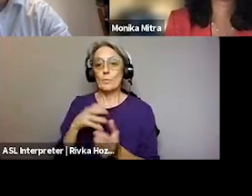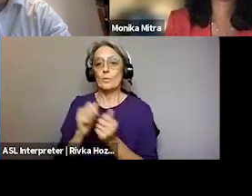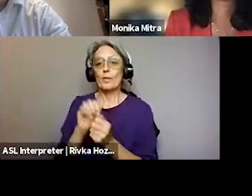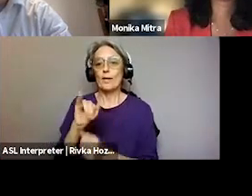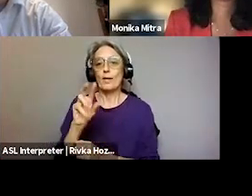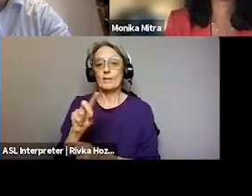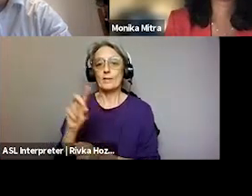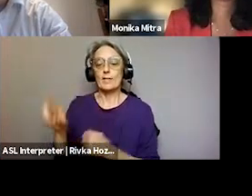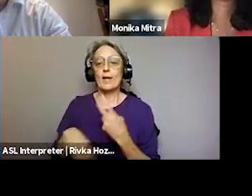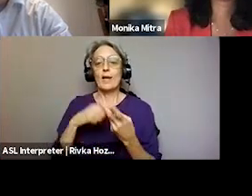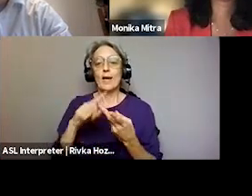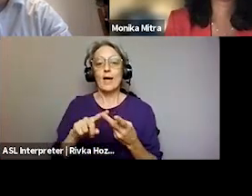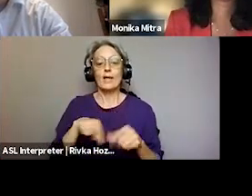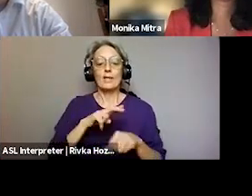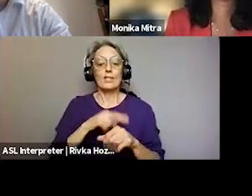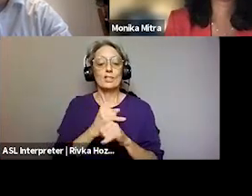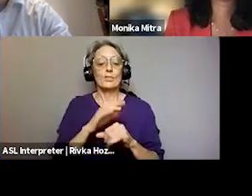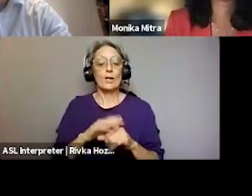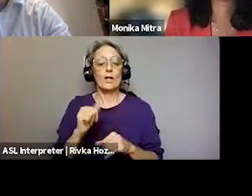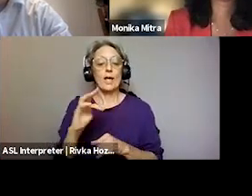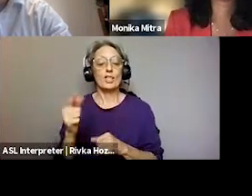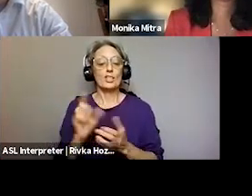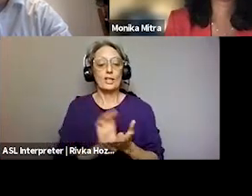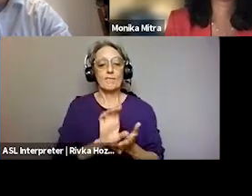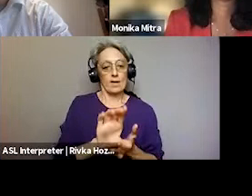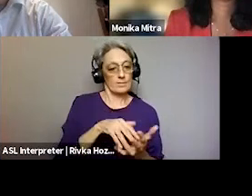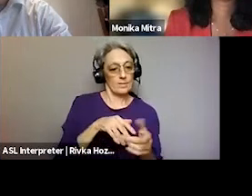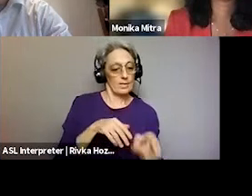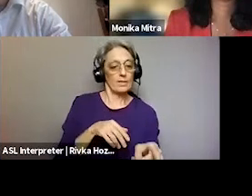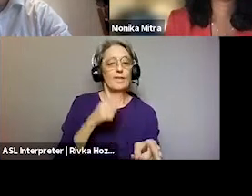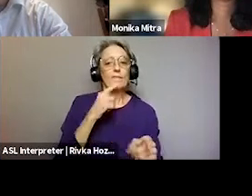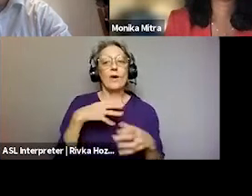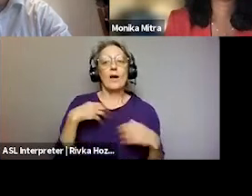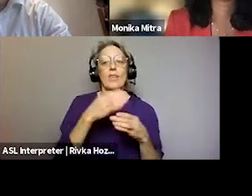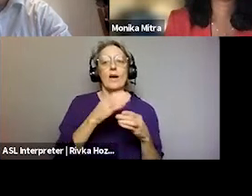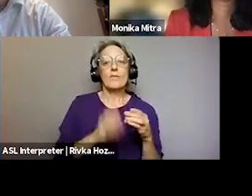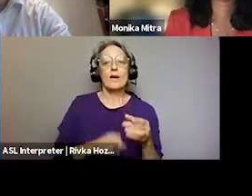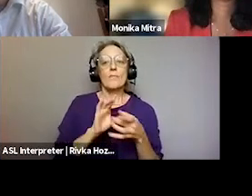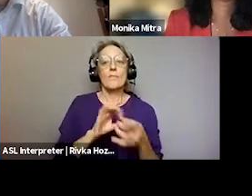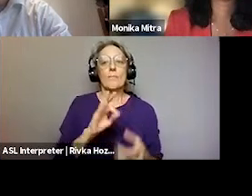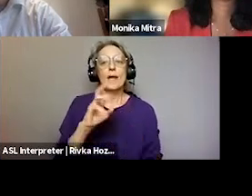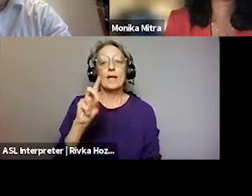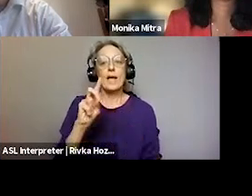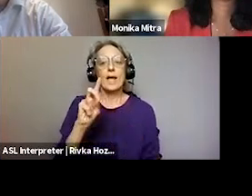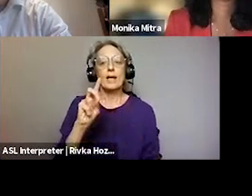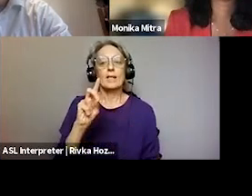Institute on Aging funded study of health outcomes for Medicaid enrolled adults with down syndrome.